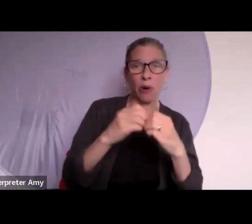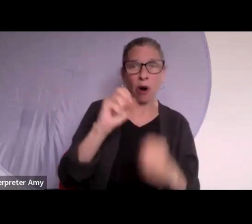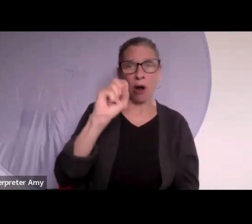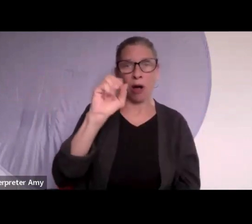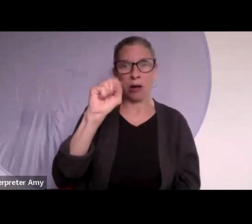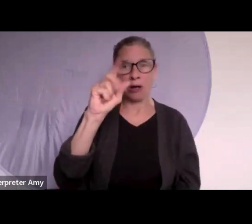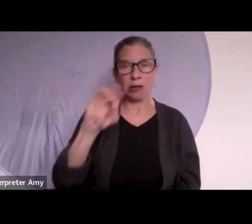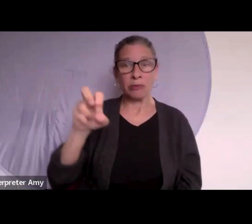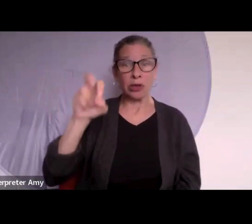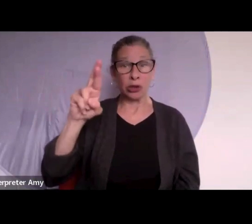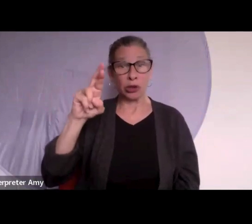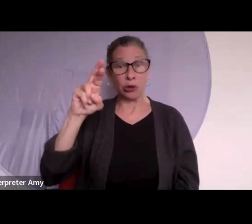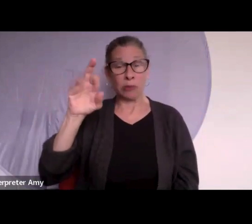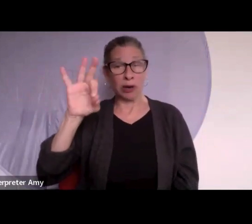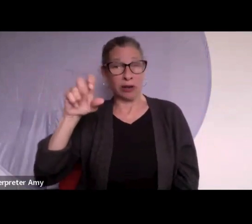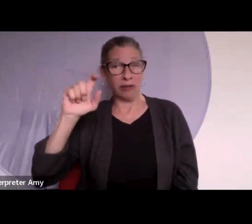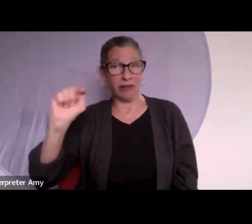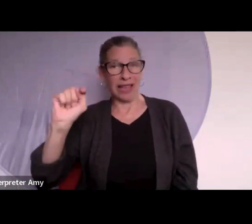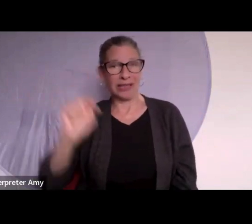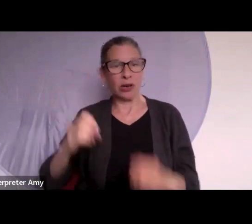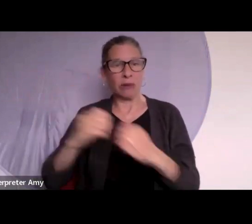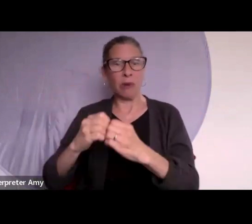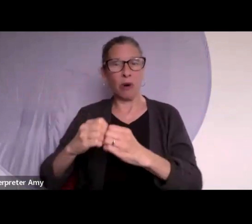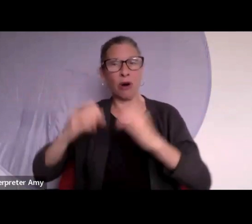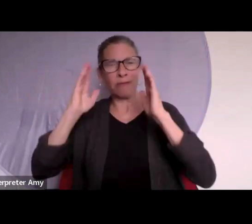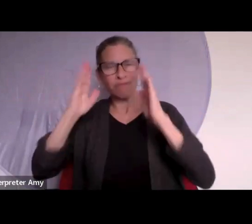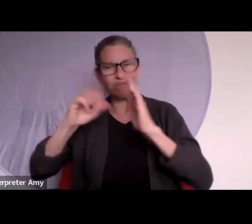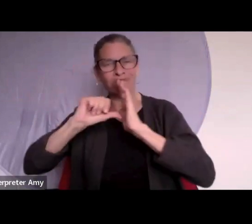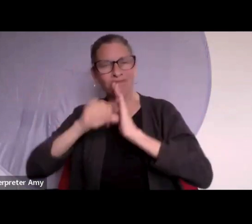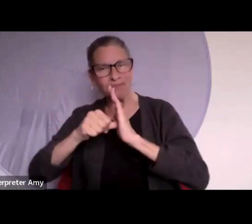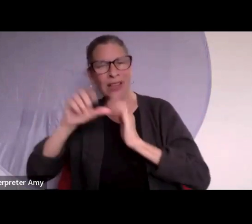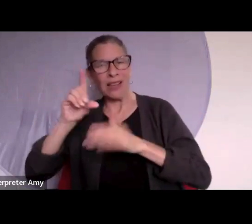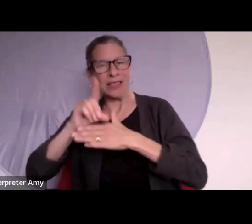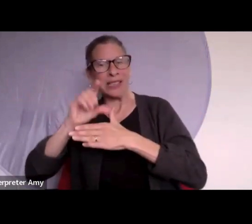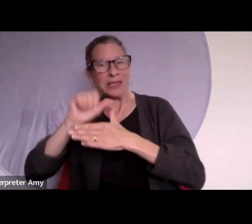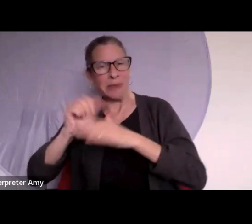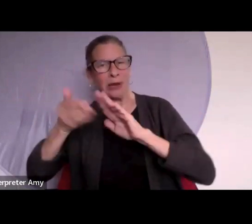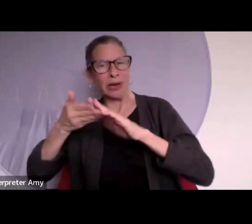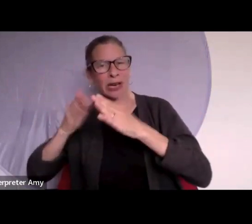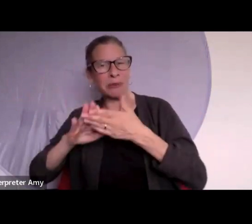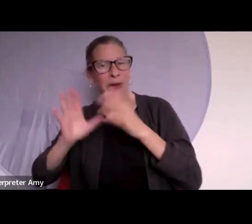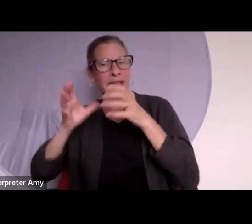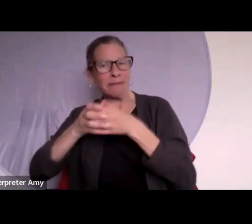festival is really about the disability community in a different way. And only I'd say, you know, a showing audio, the